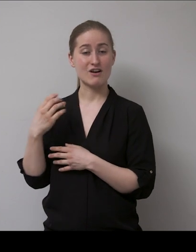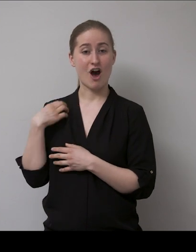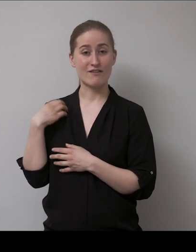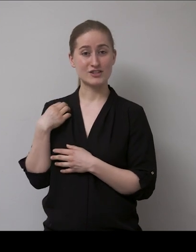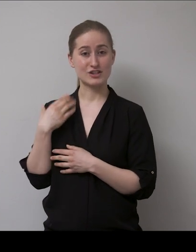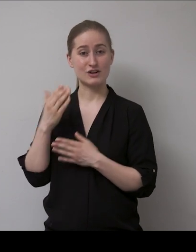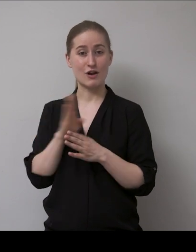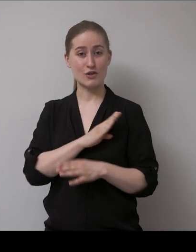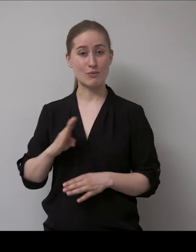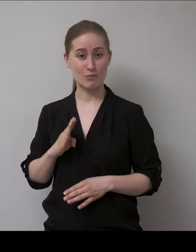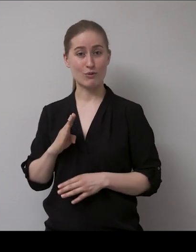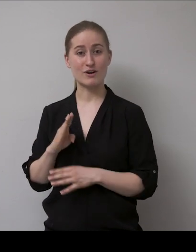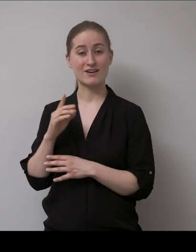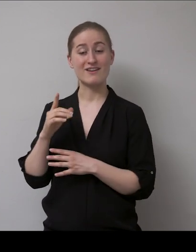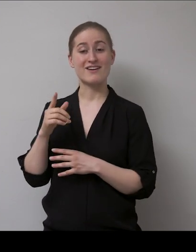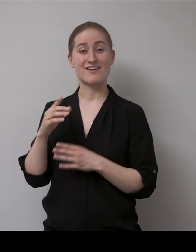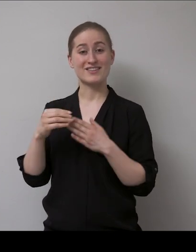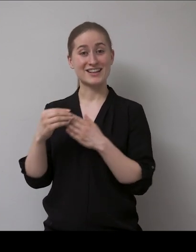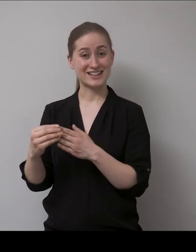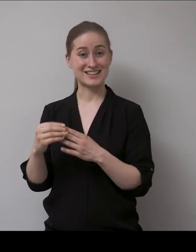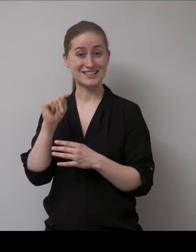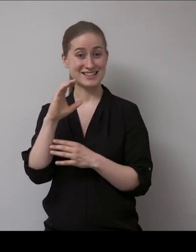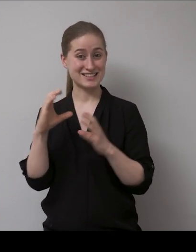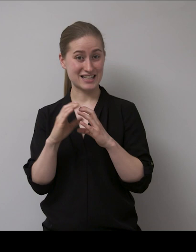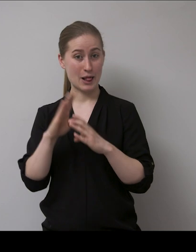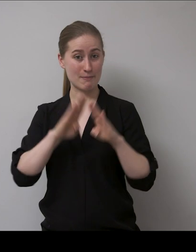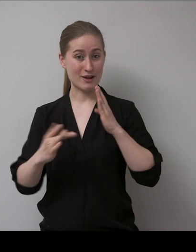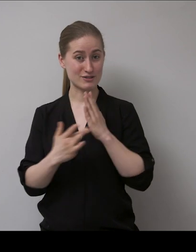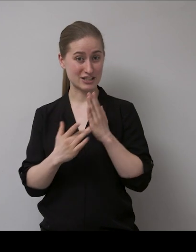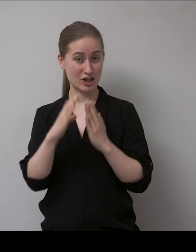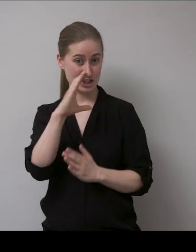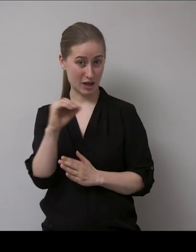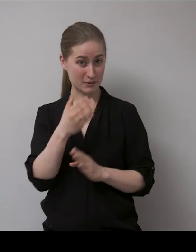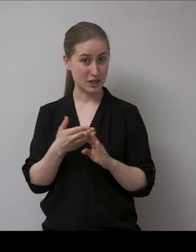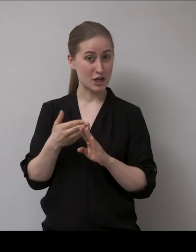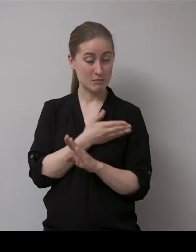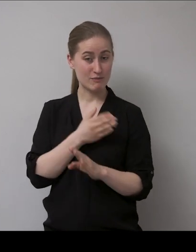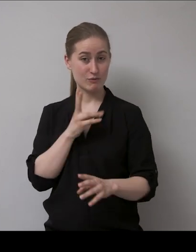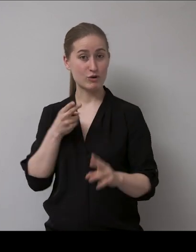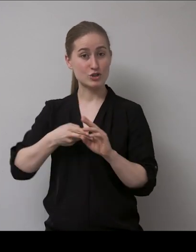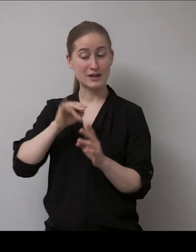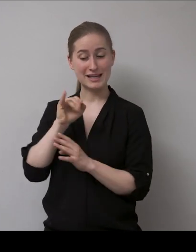the leading T cell receptor biotechnology company. Prior to joining Immunocore in 2019,